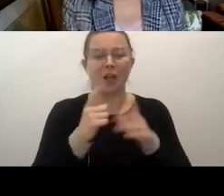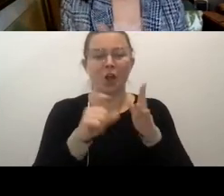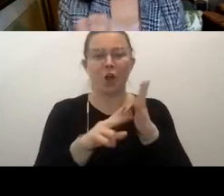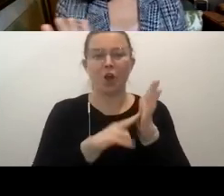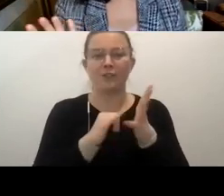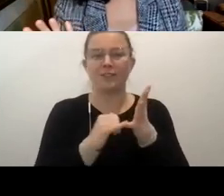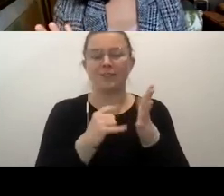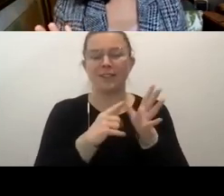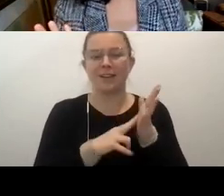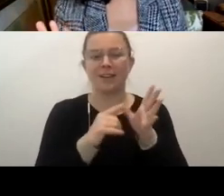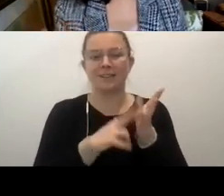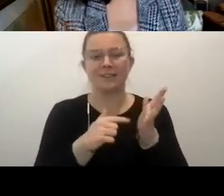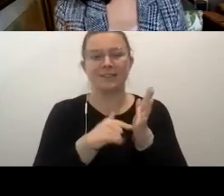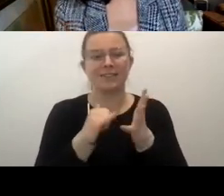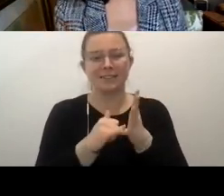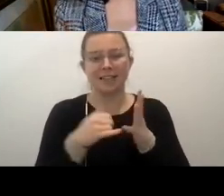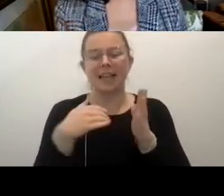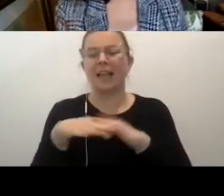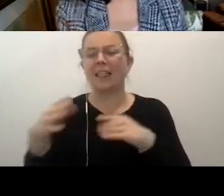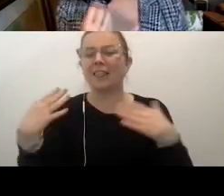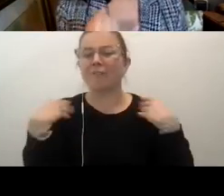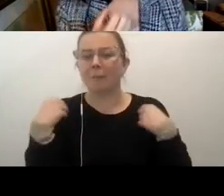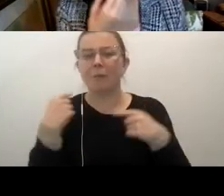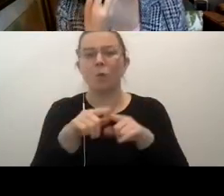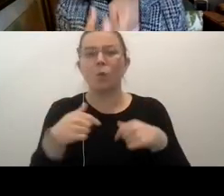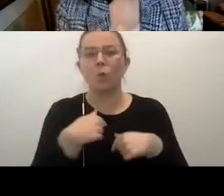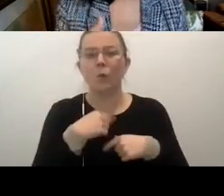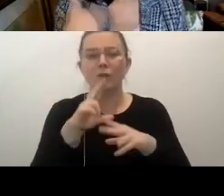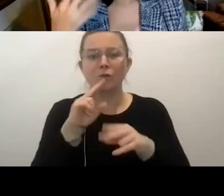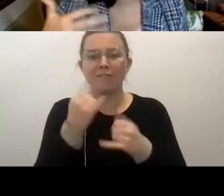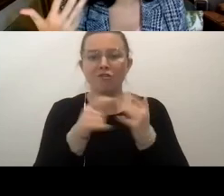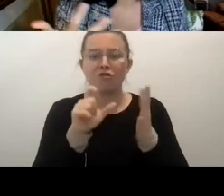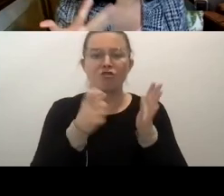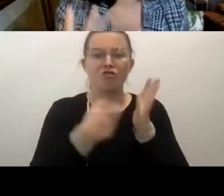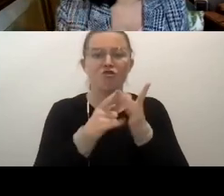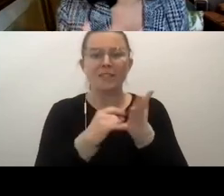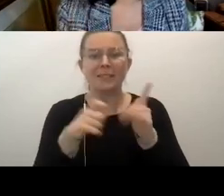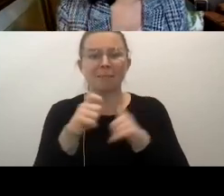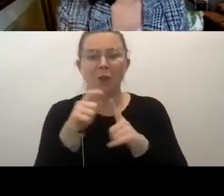at least in the Philippines like we, you know, we talk very crisply. You can probably hear it in my accent.